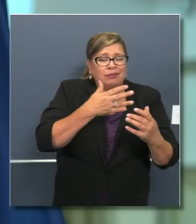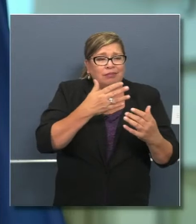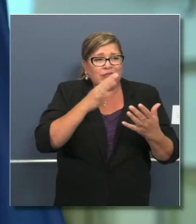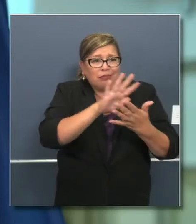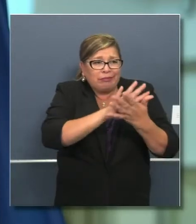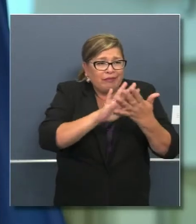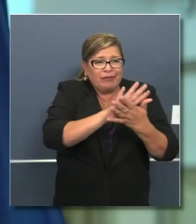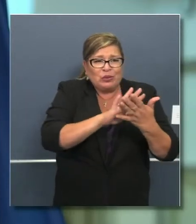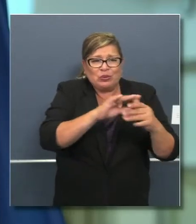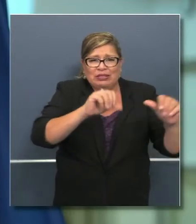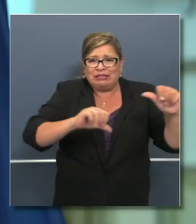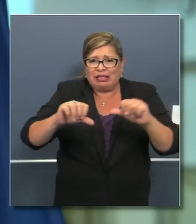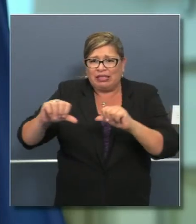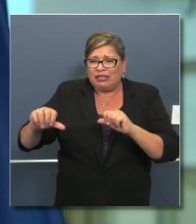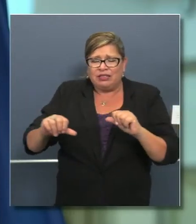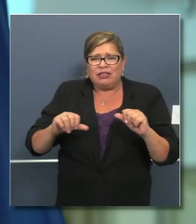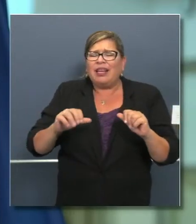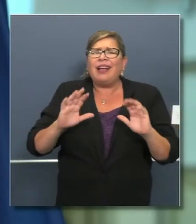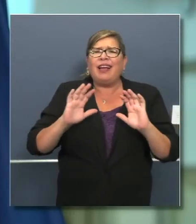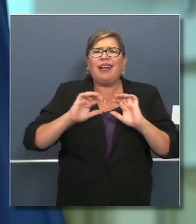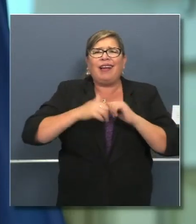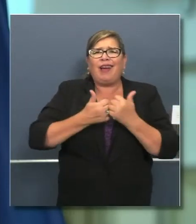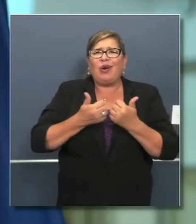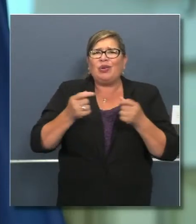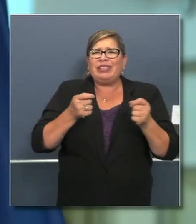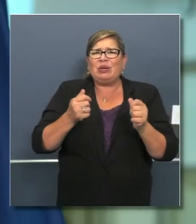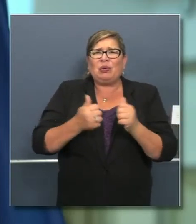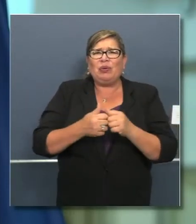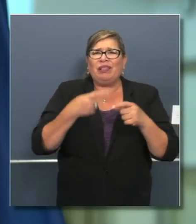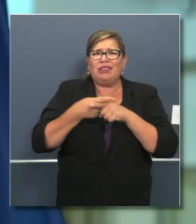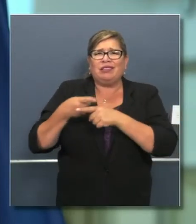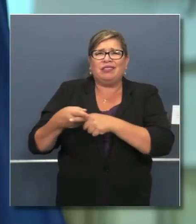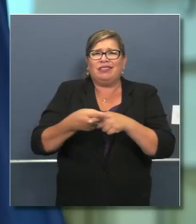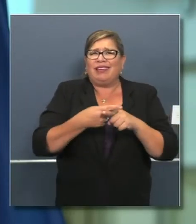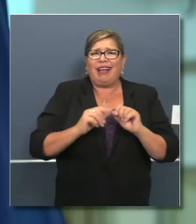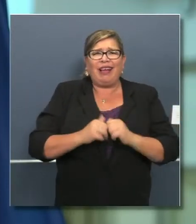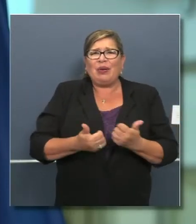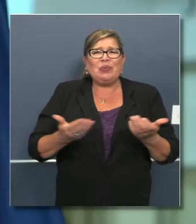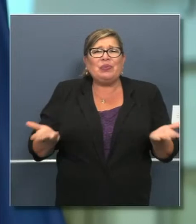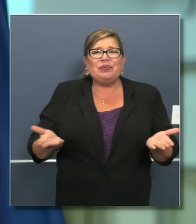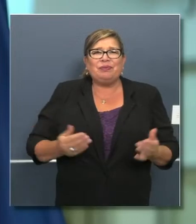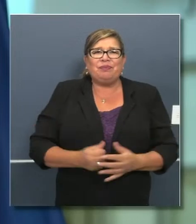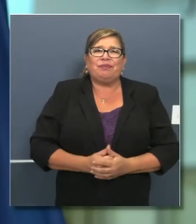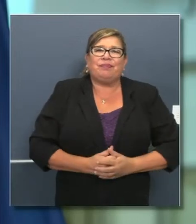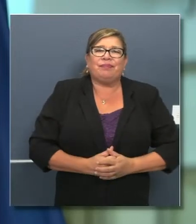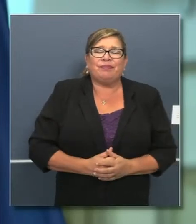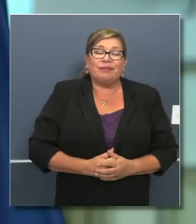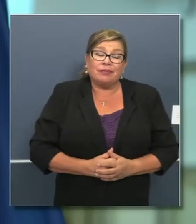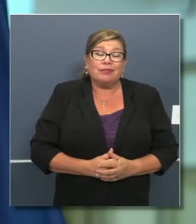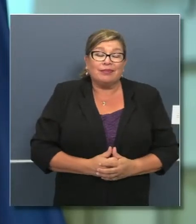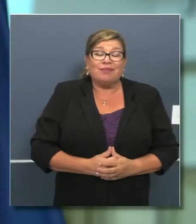what you want how do you how do you deal with it god bless you I mean that's a question that